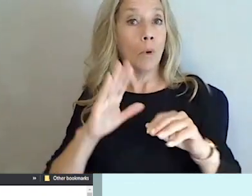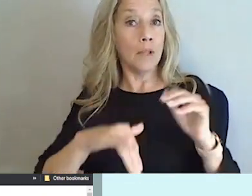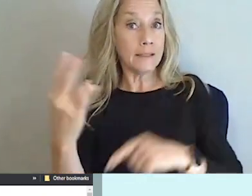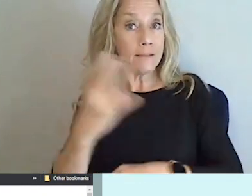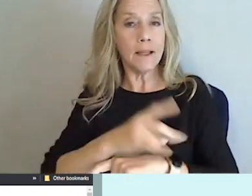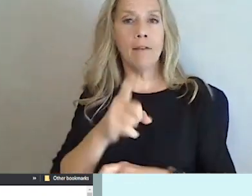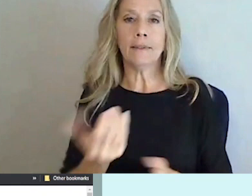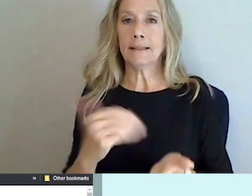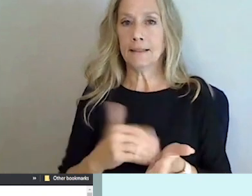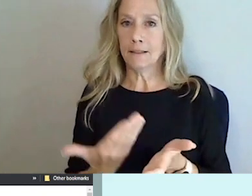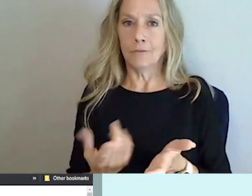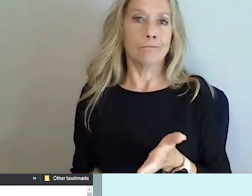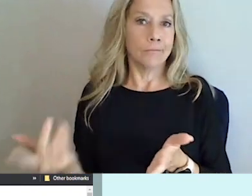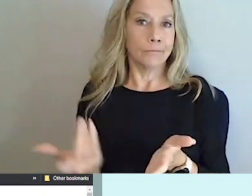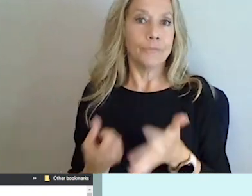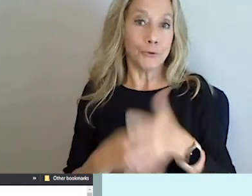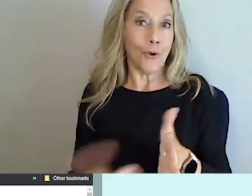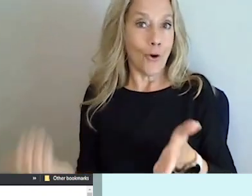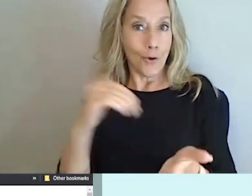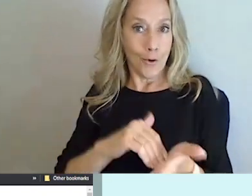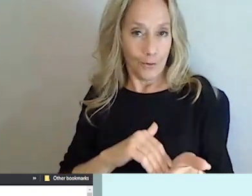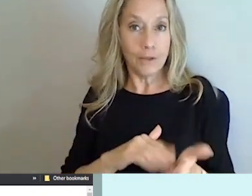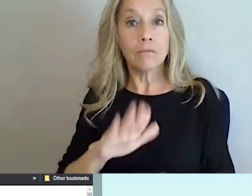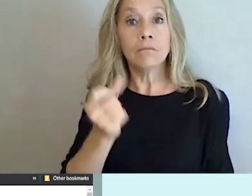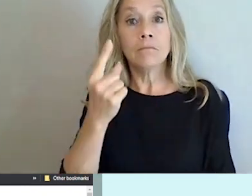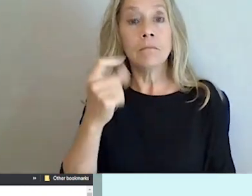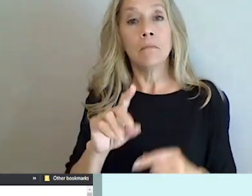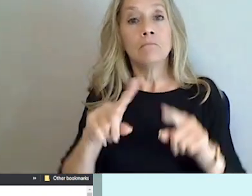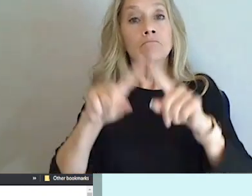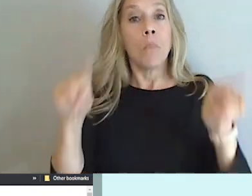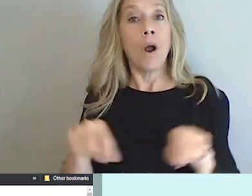Please keep in mind: Do not use your browser’s back and forward buttons